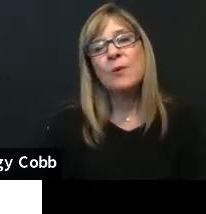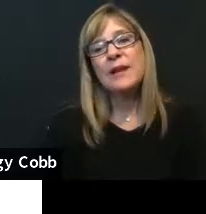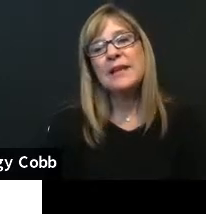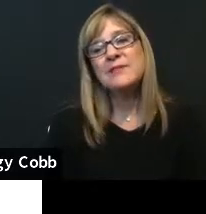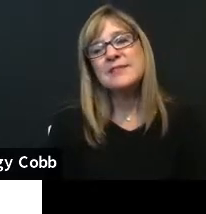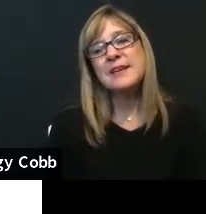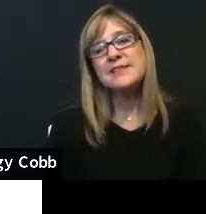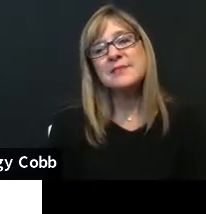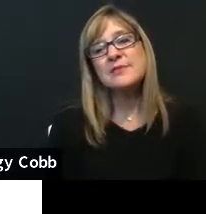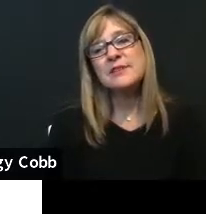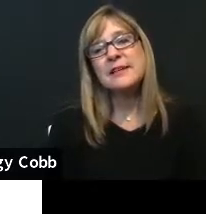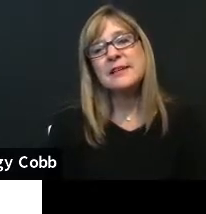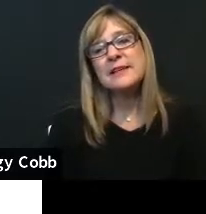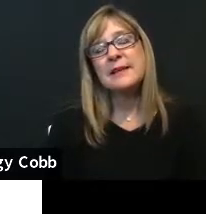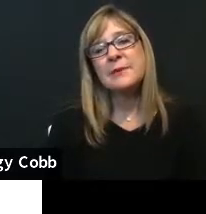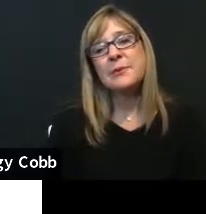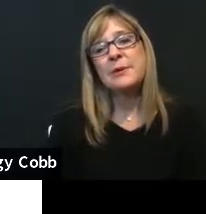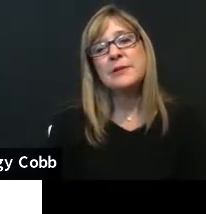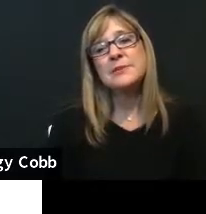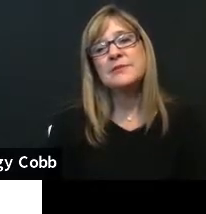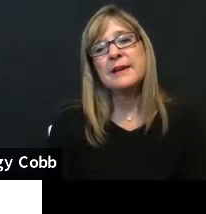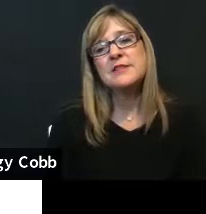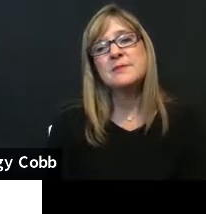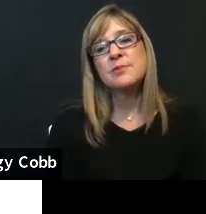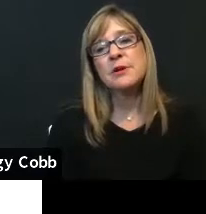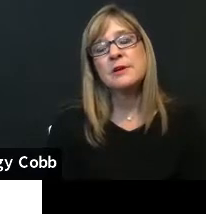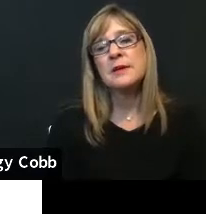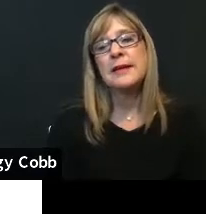I wanna emphasize really that we want to provide support.